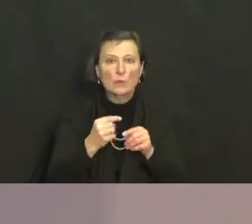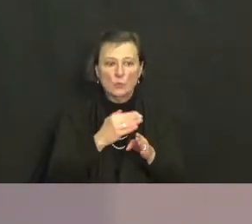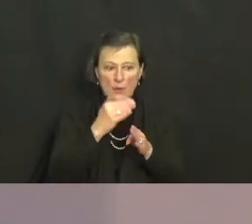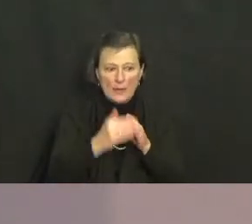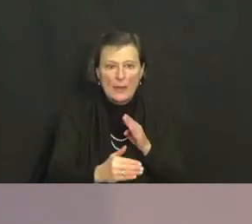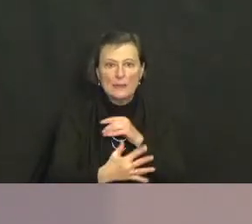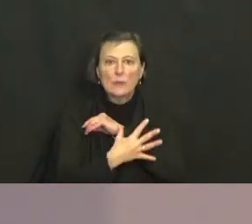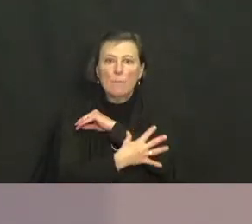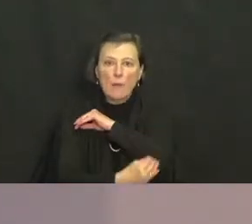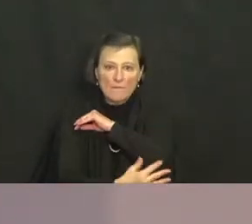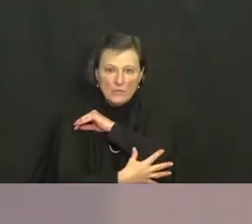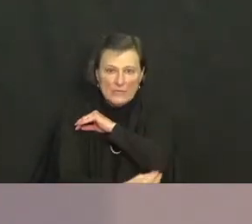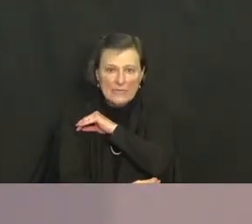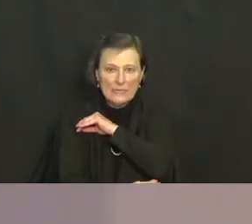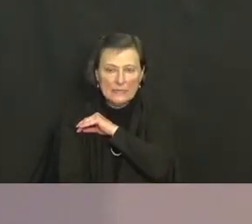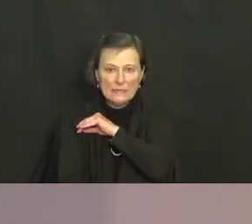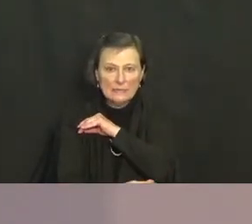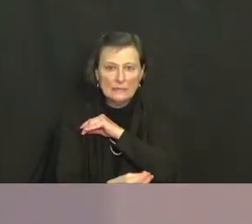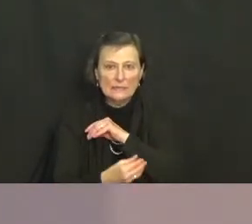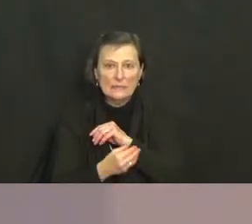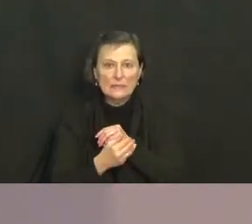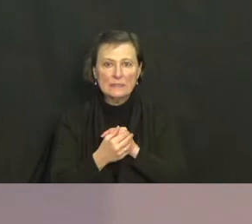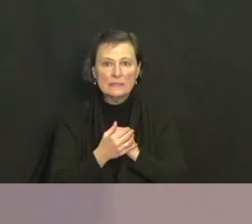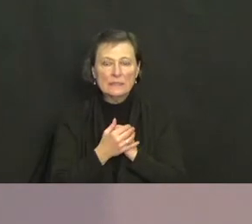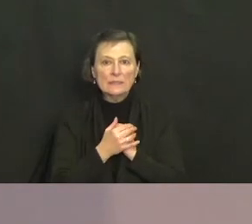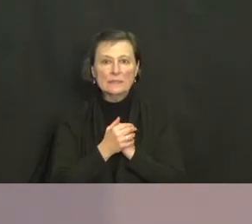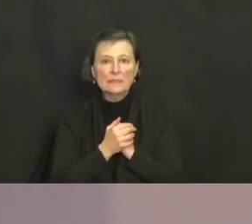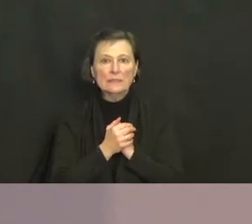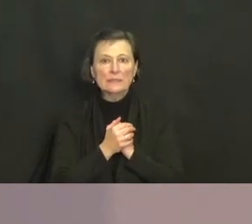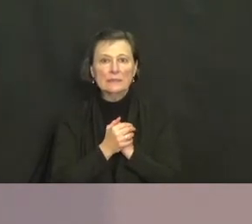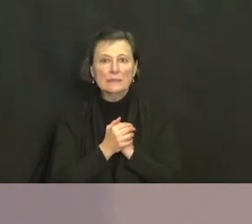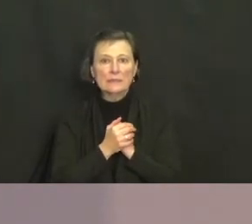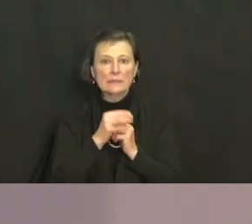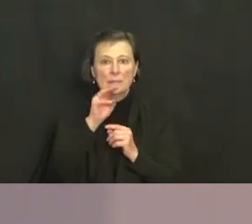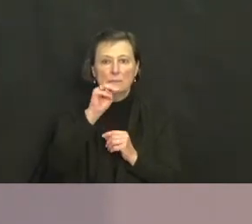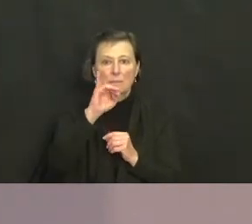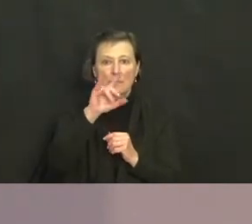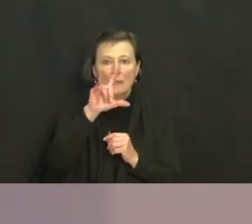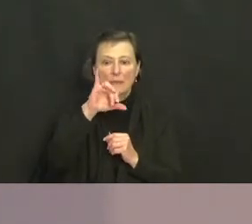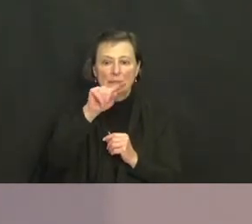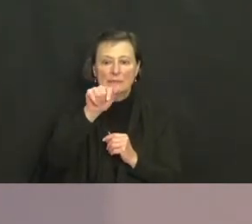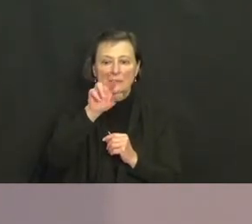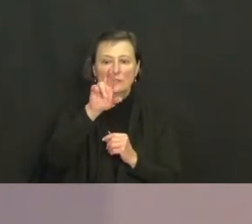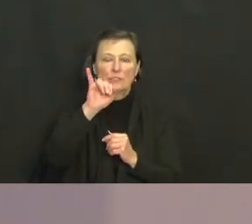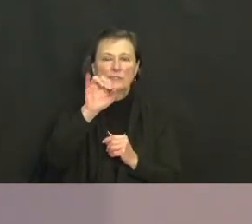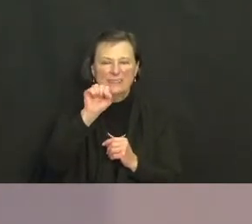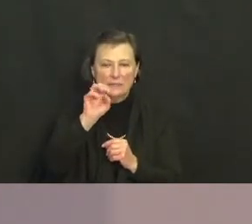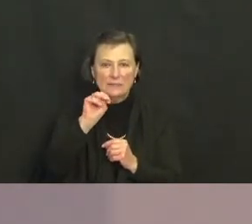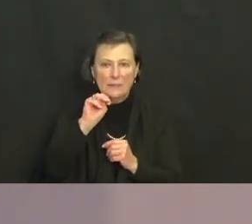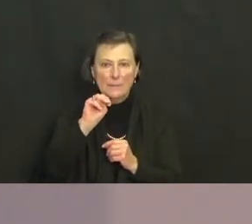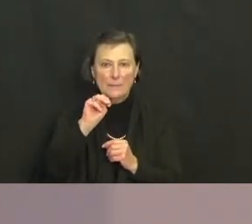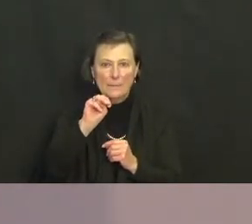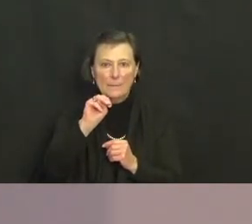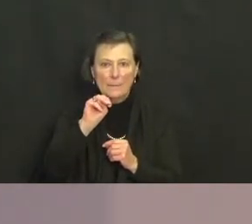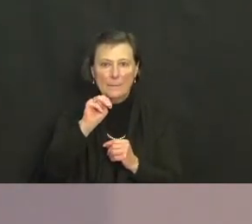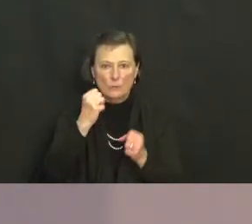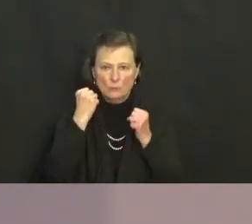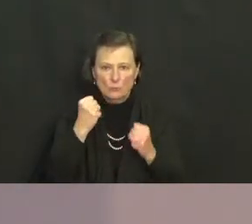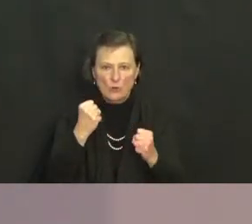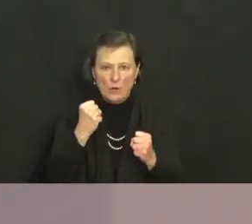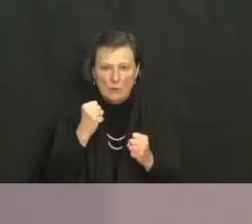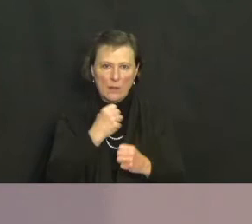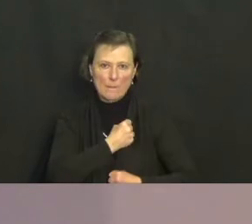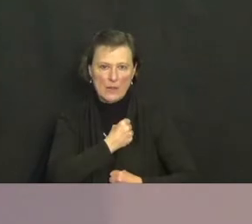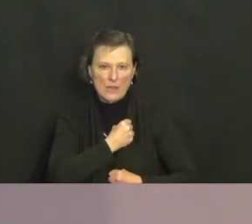and militarism.